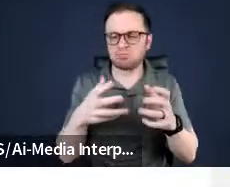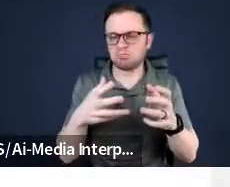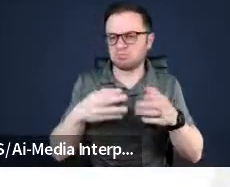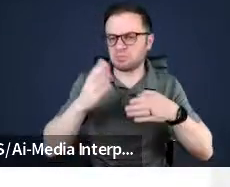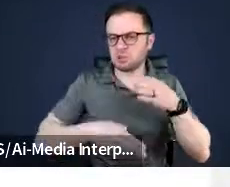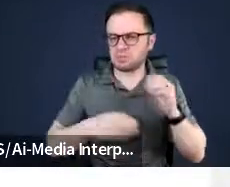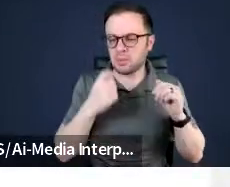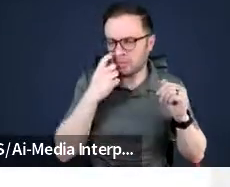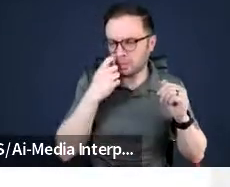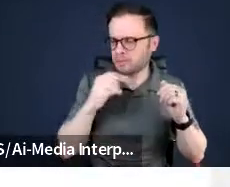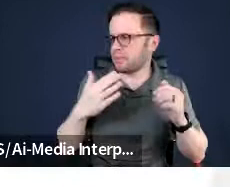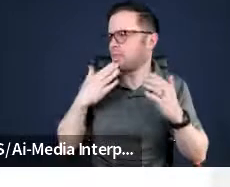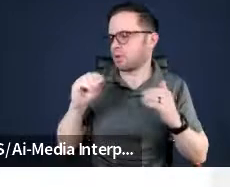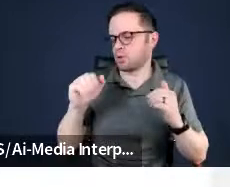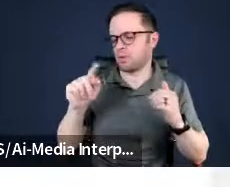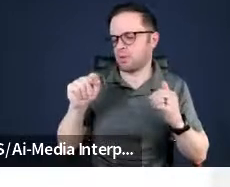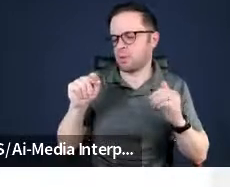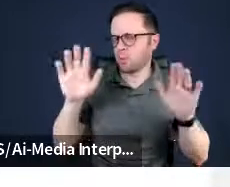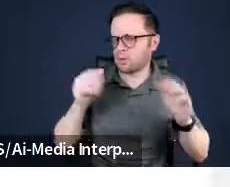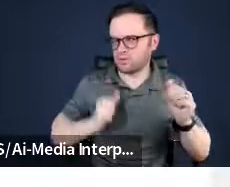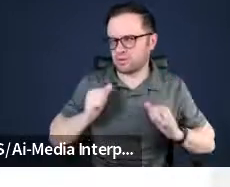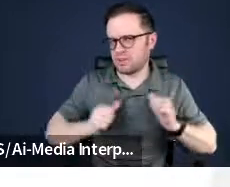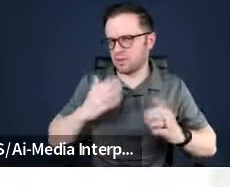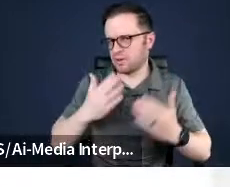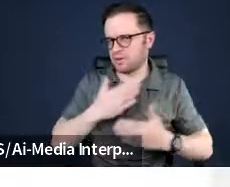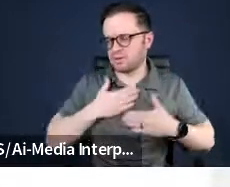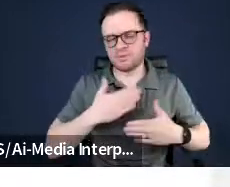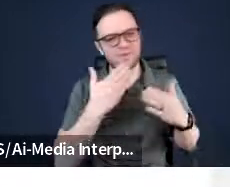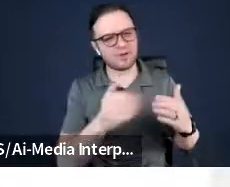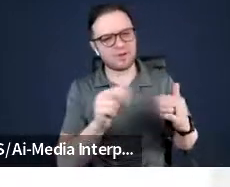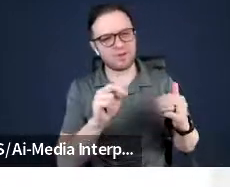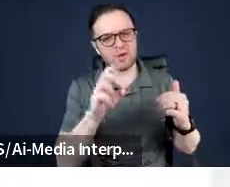That sounds great.